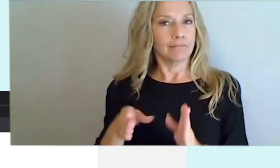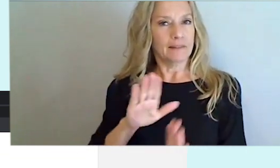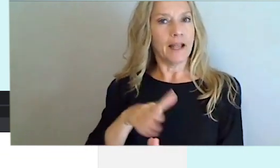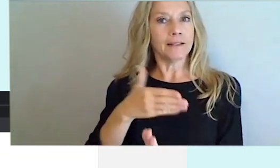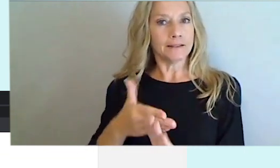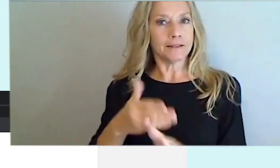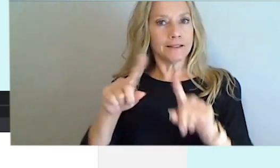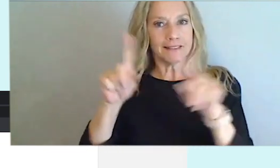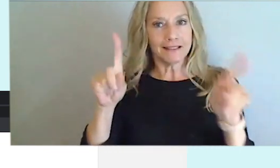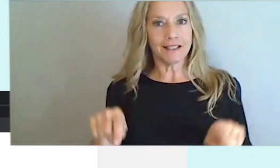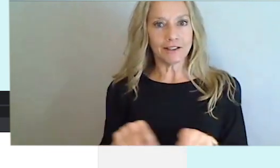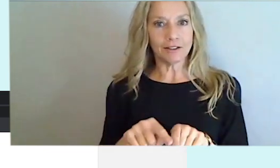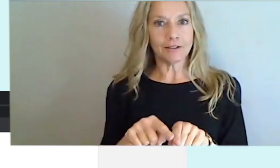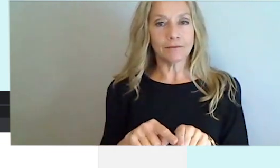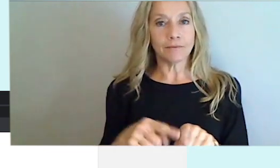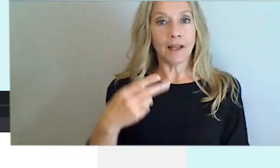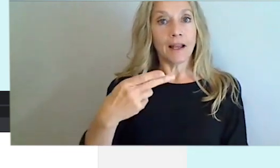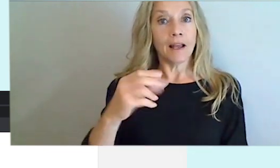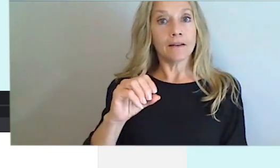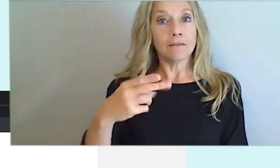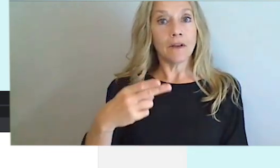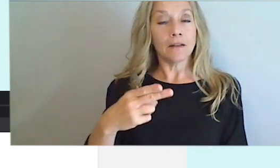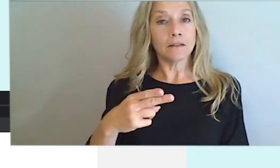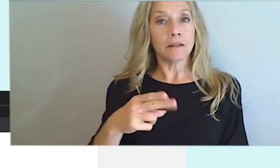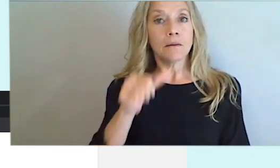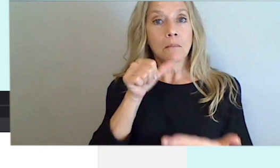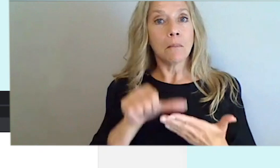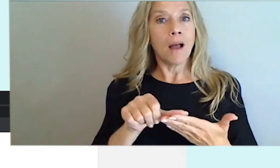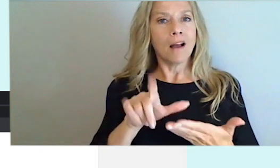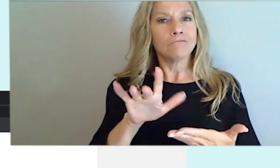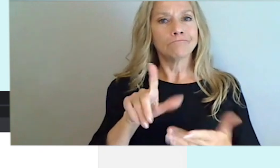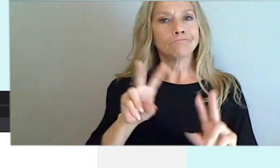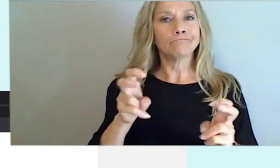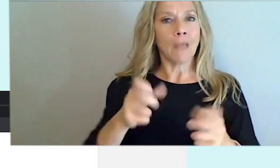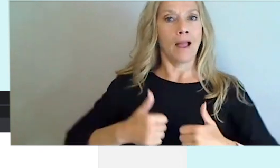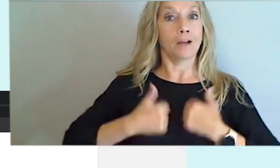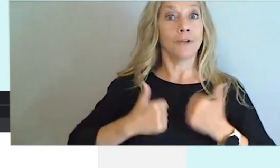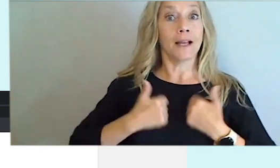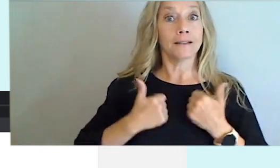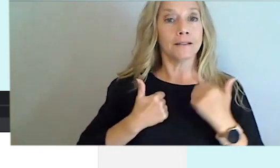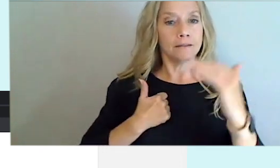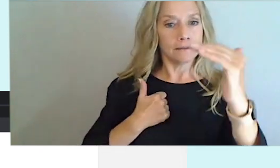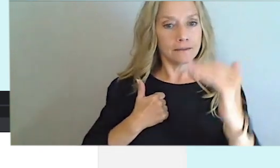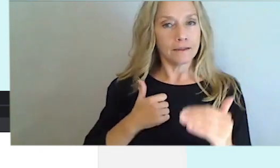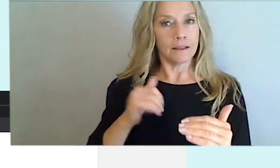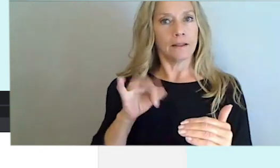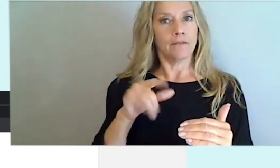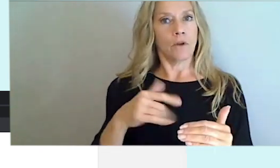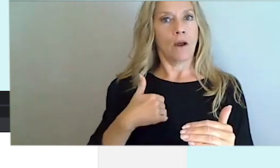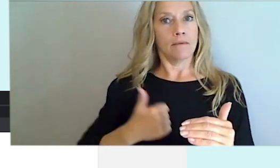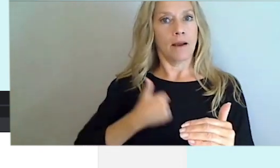The Head of Household Mailing Address section is for when you have a mailing address that is different from your home address.